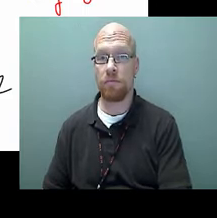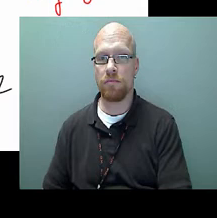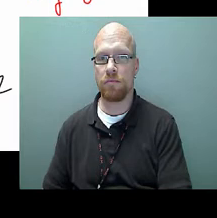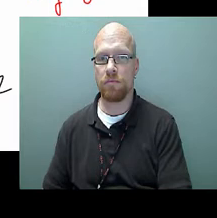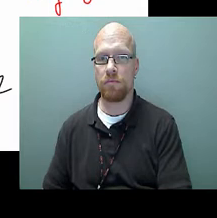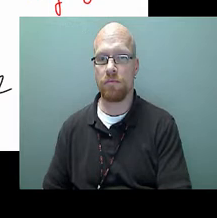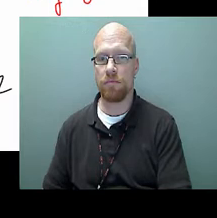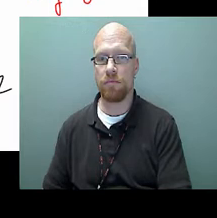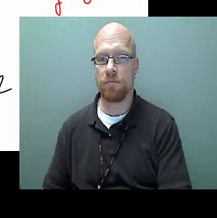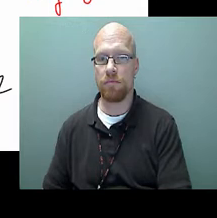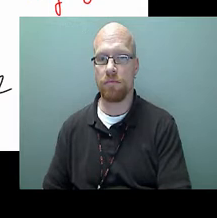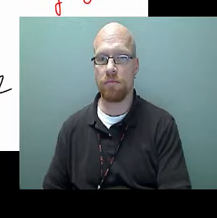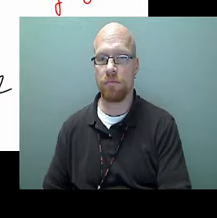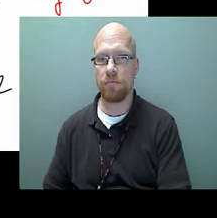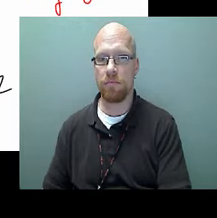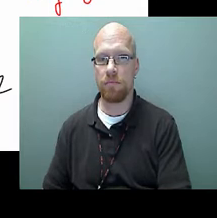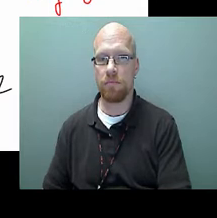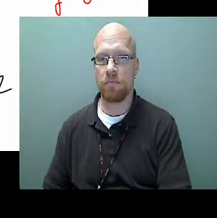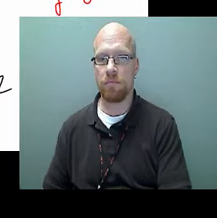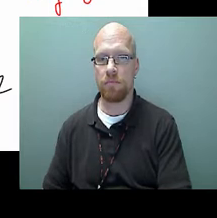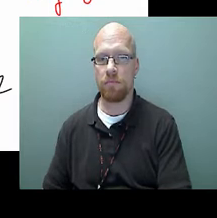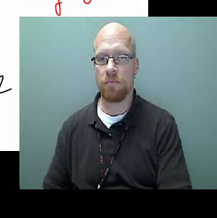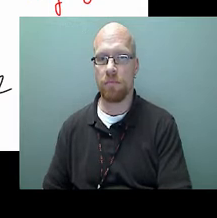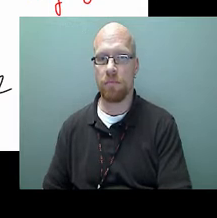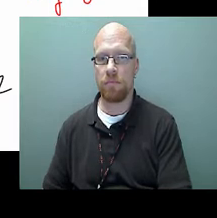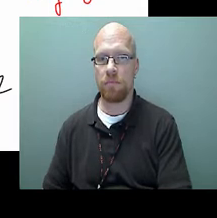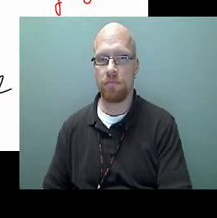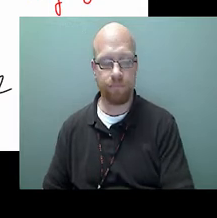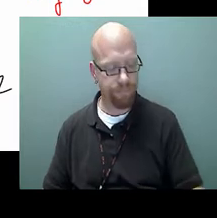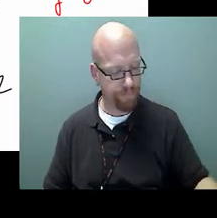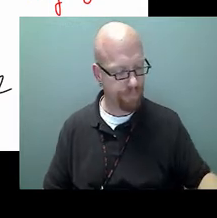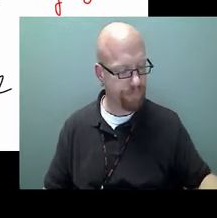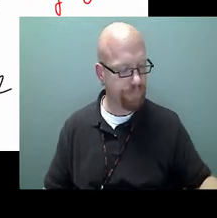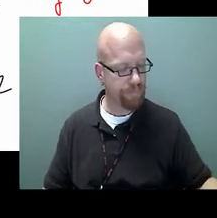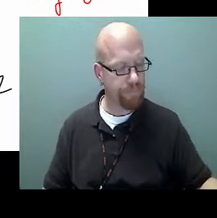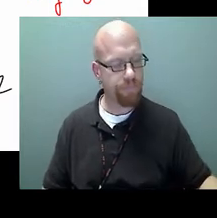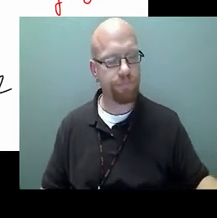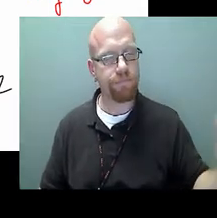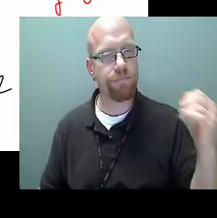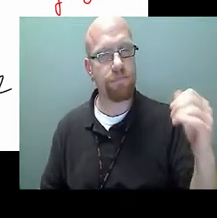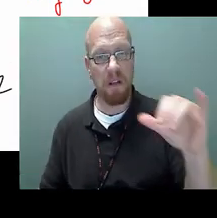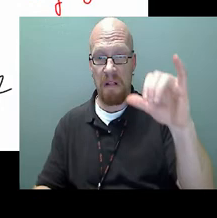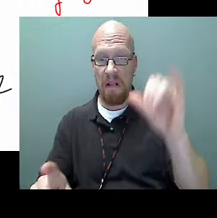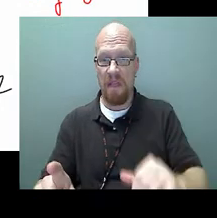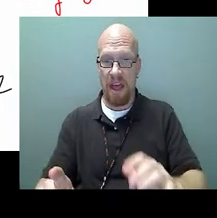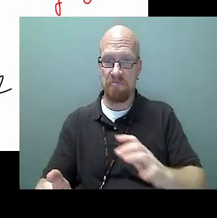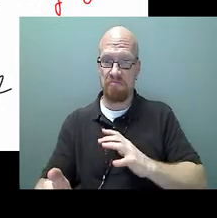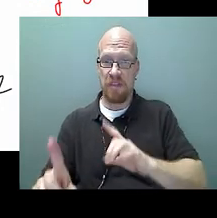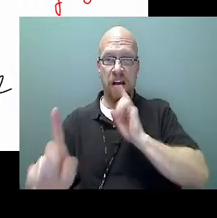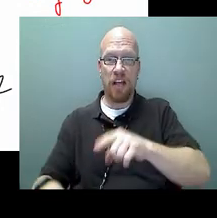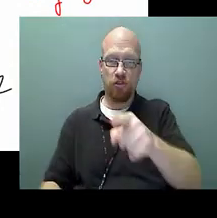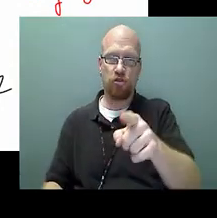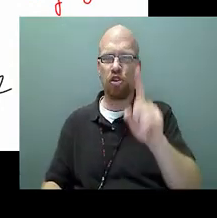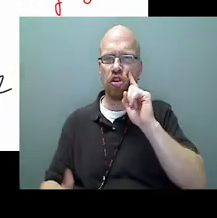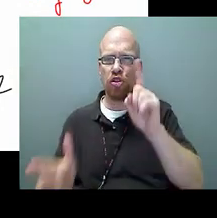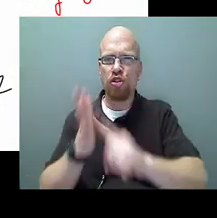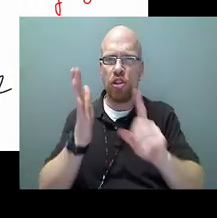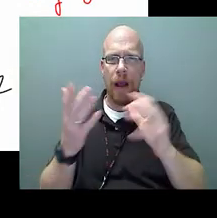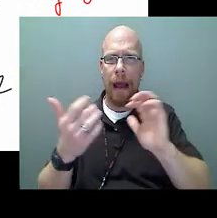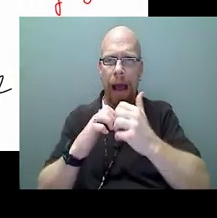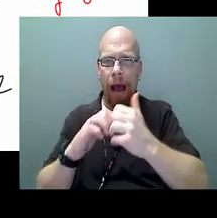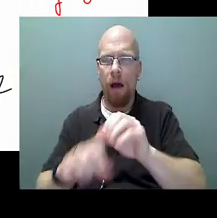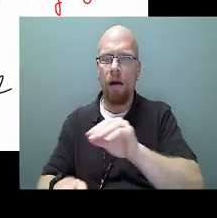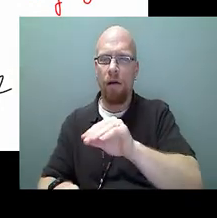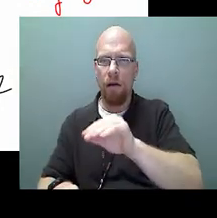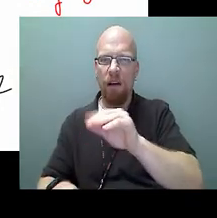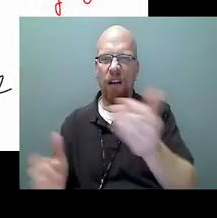y squared, z, minus x squared y plus 9z.